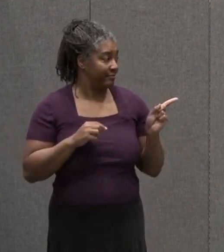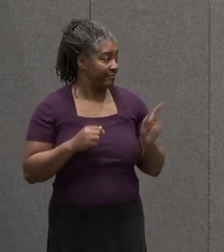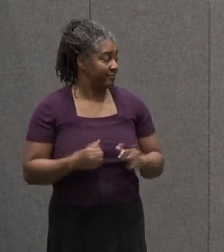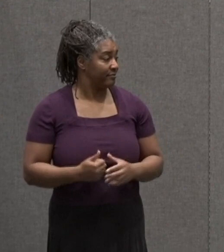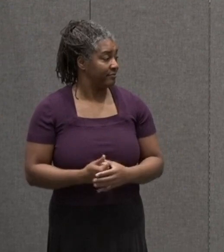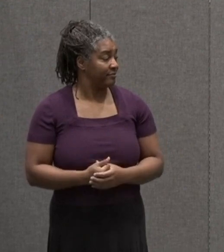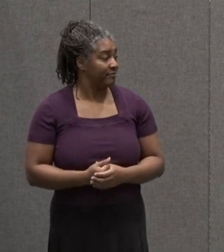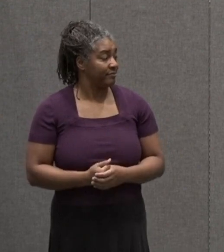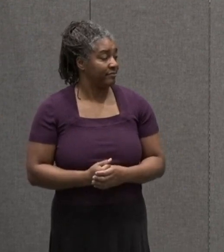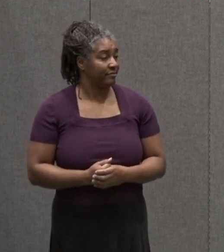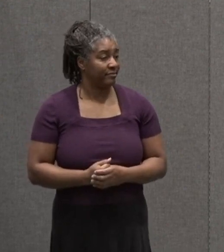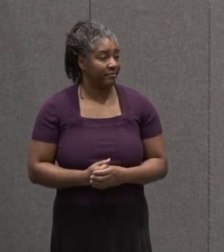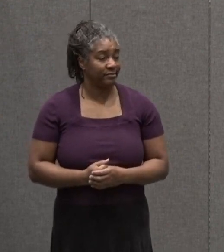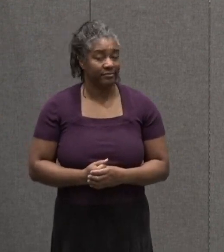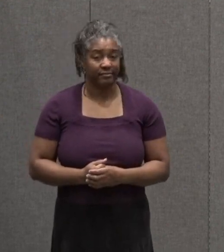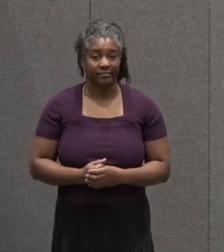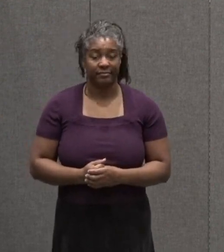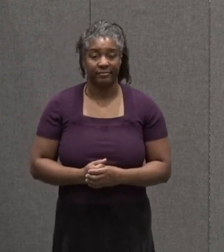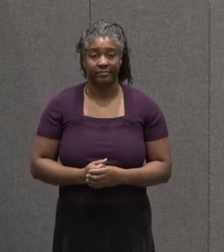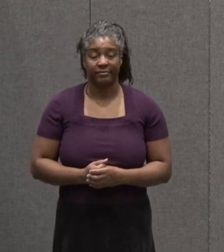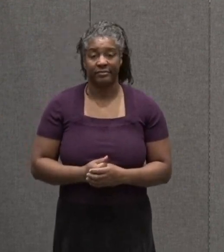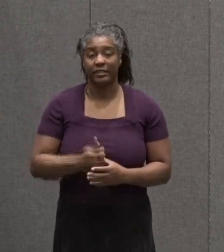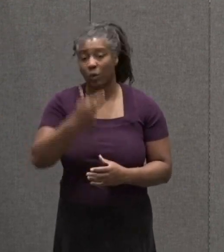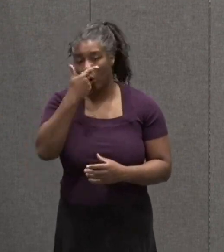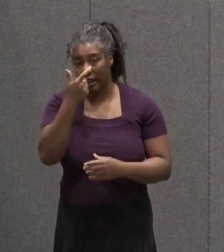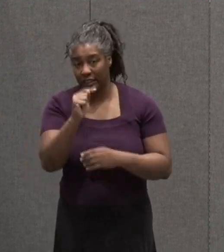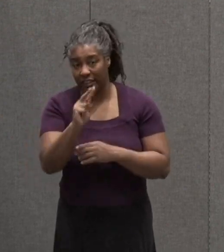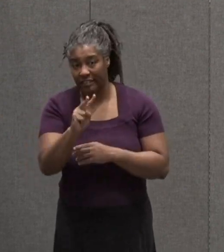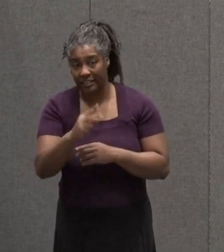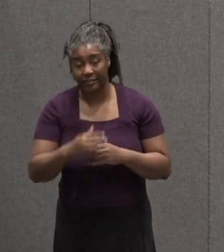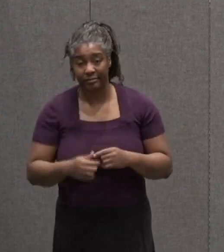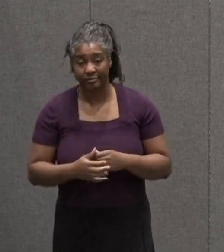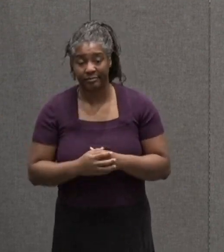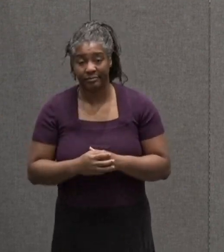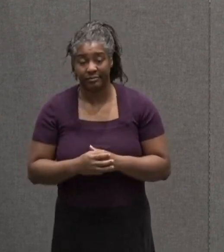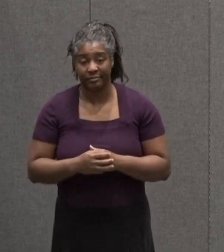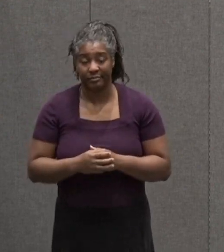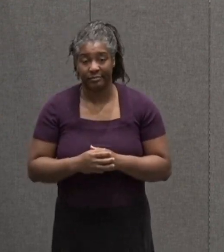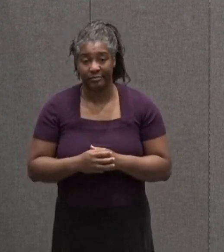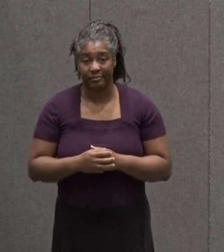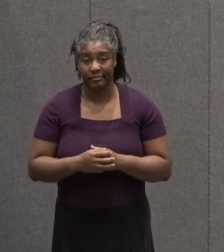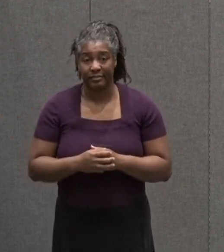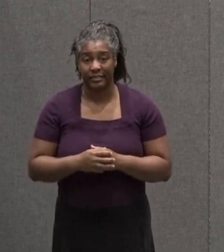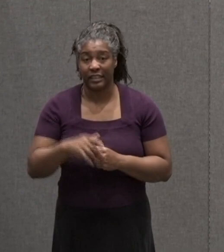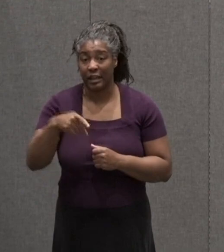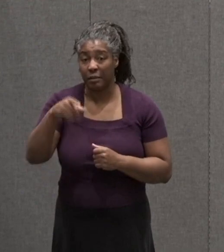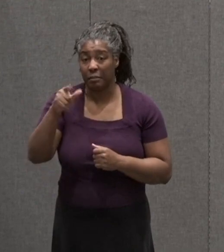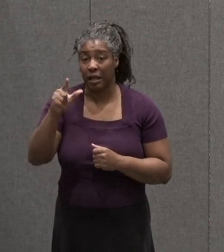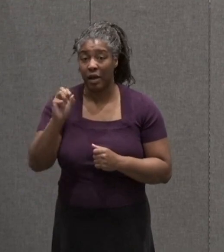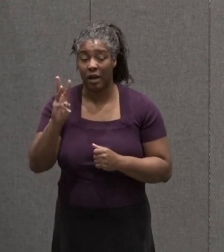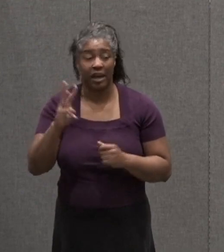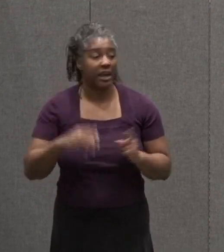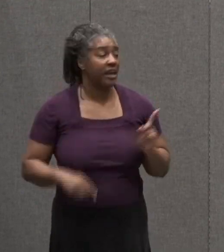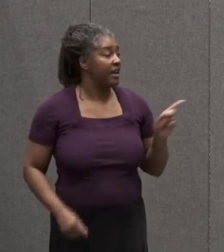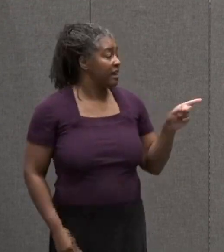You plow, and then we come back I'd watch TV he says, No, no, no, no, we're not done. You got plow, go plow.